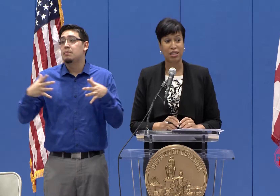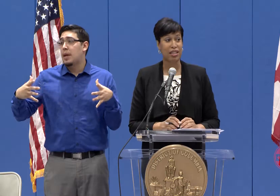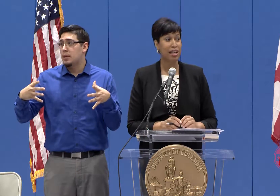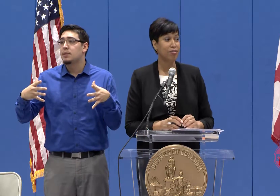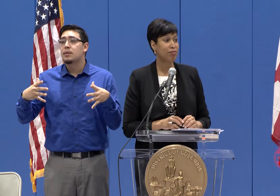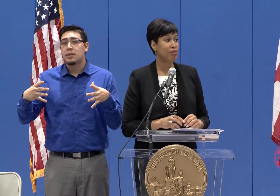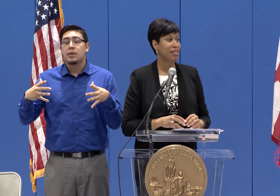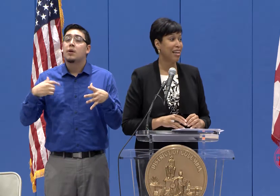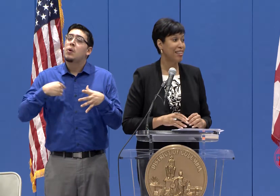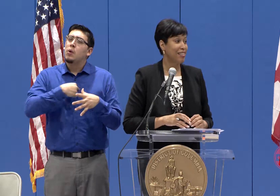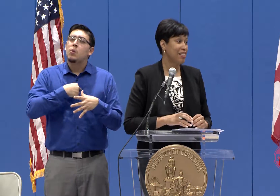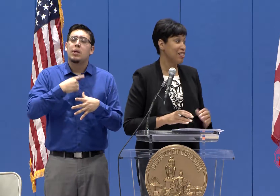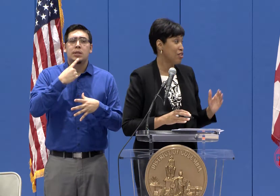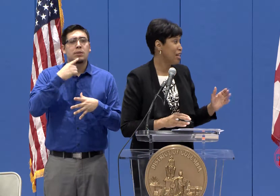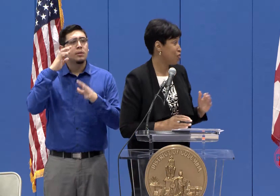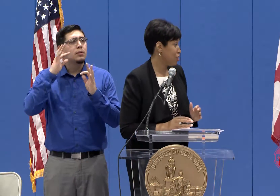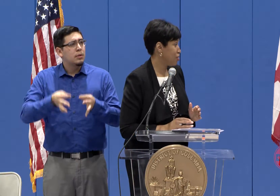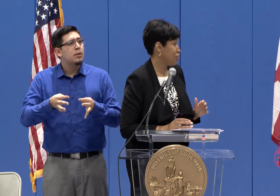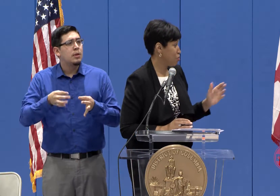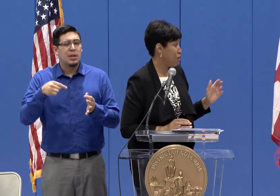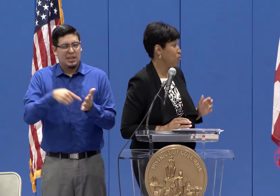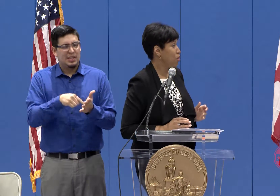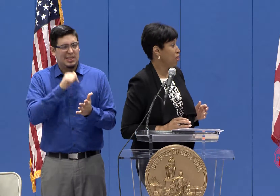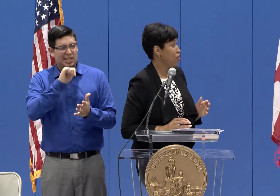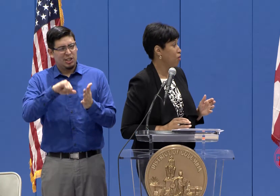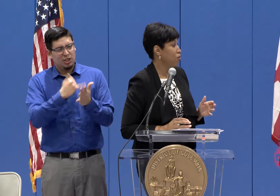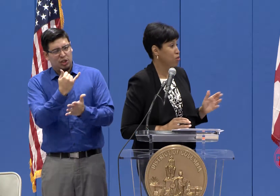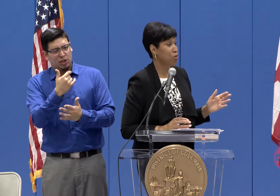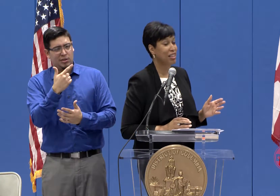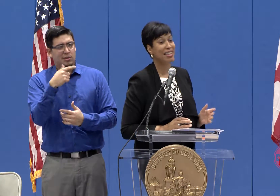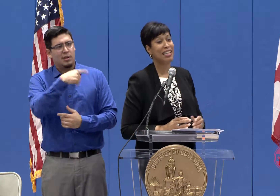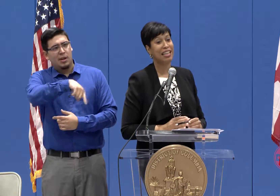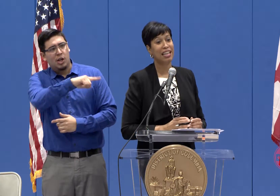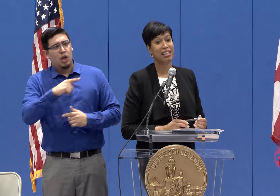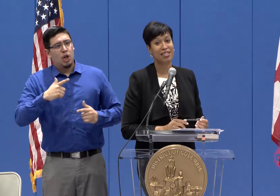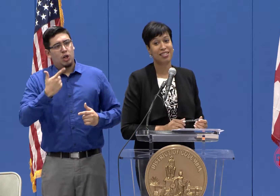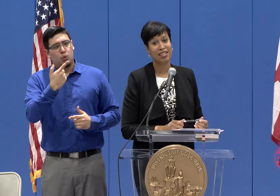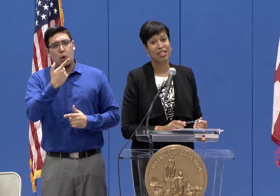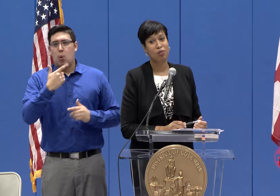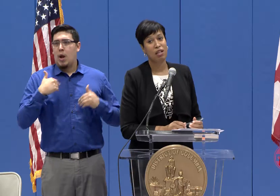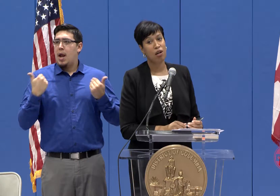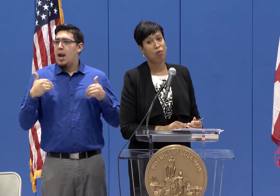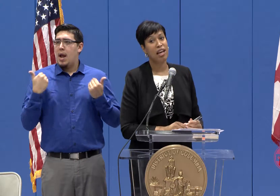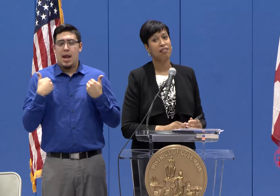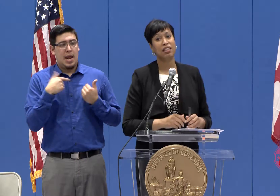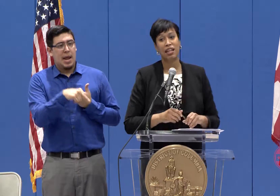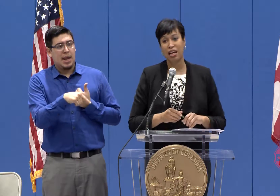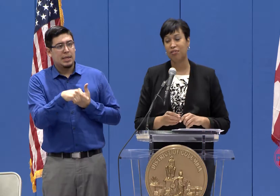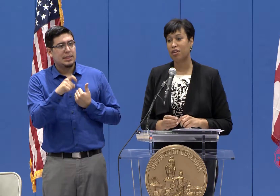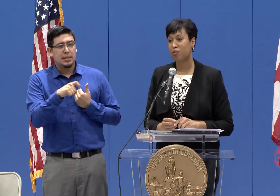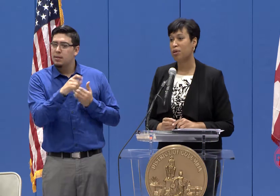WE SAID THAT IT IS NOT JUST THE 21-YEAR-OLDS WHERE THE NEED ENDS. WE KNOW WE HAVE A LOT OF YOUNG